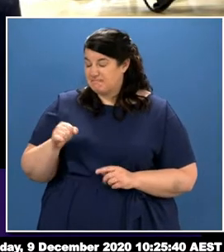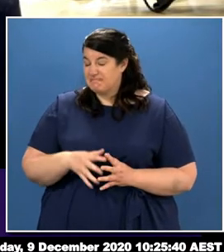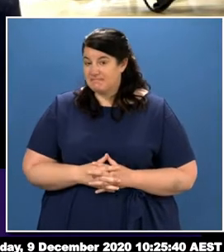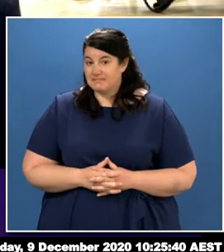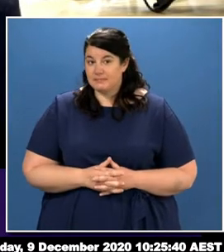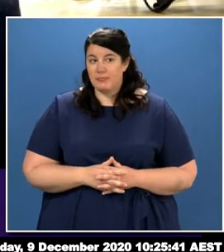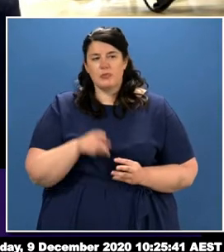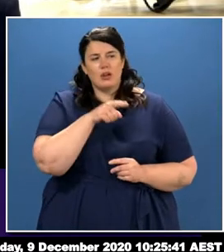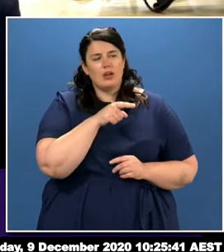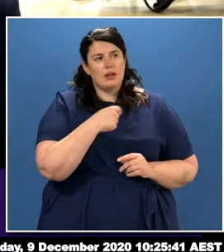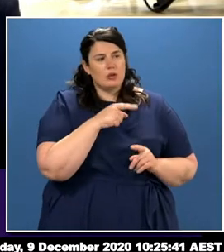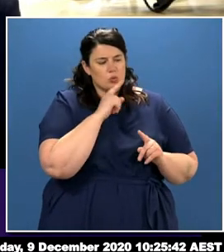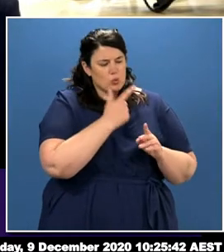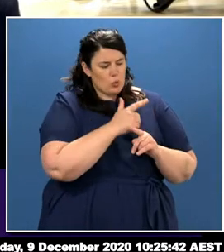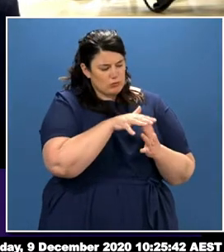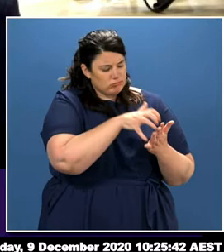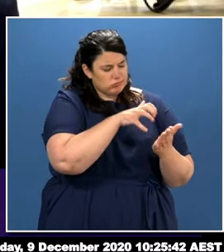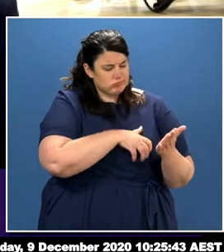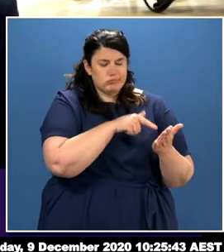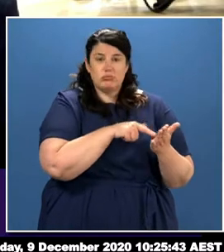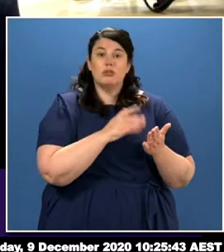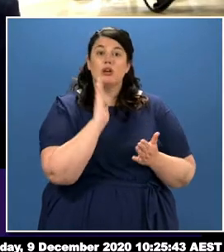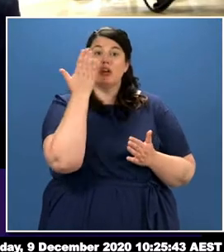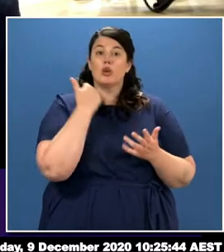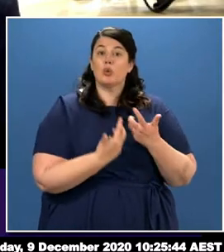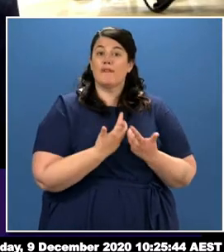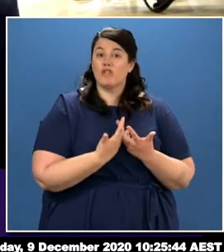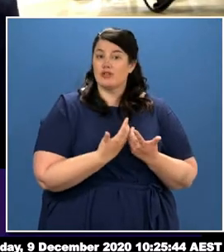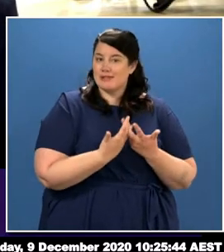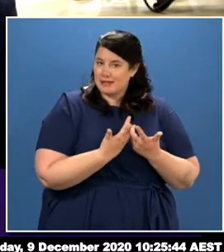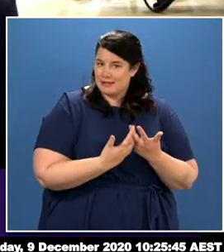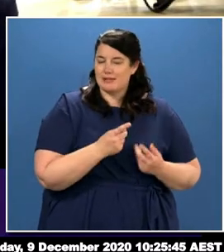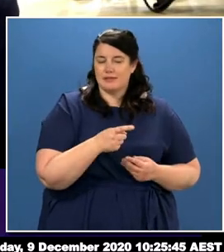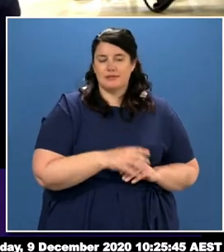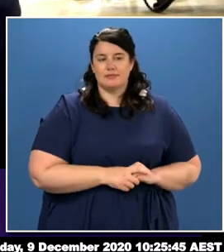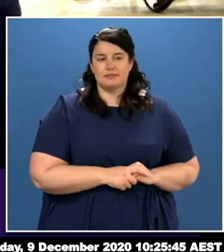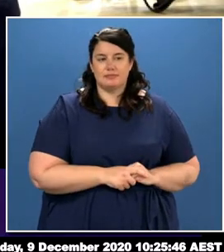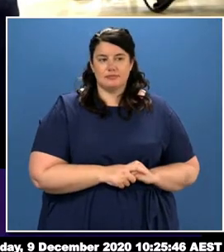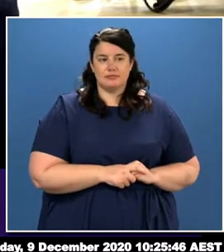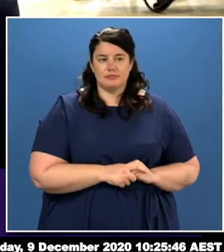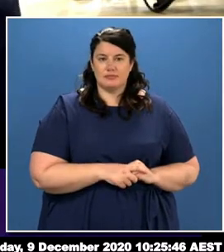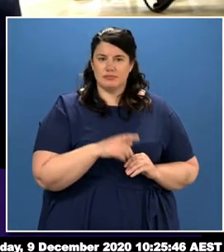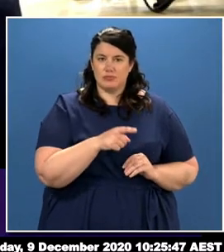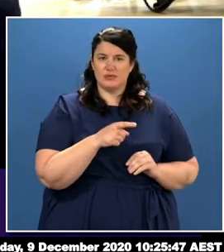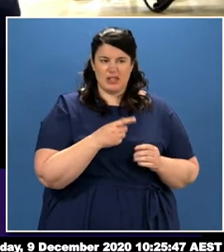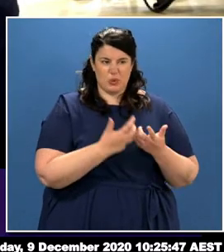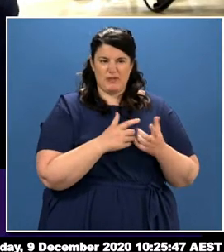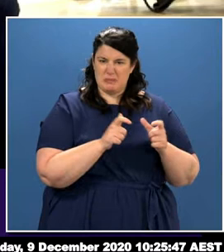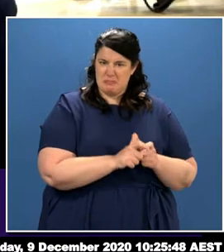You talk in your statement about when you were at university versus school and you talk about the size of the organisation and it was a bit